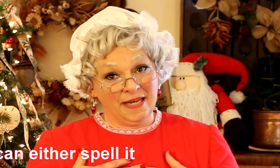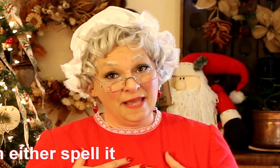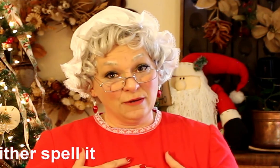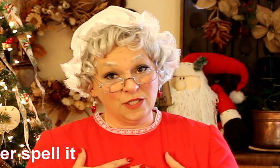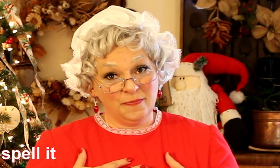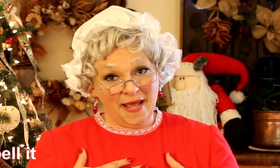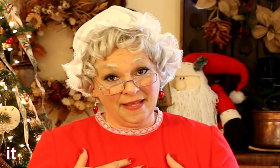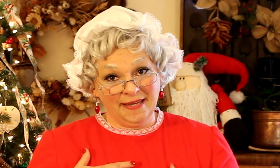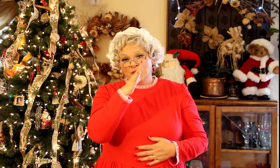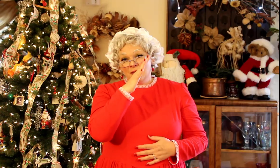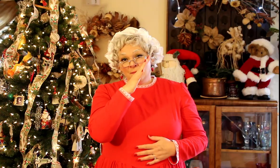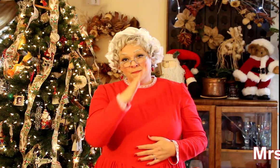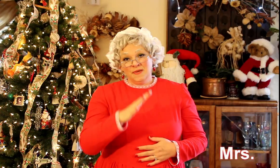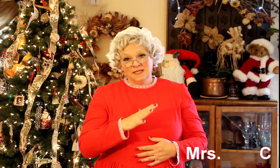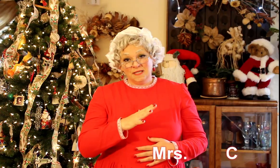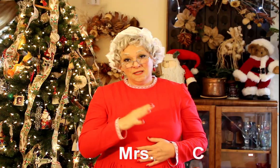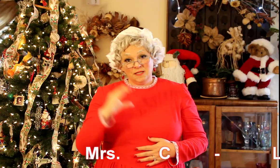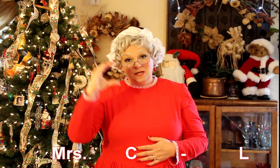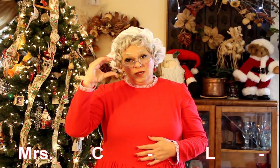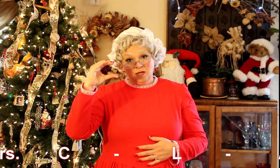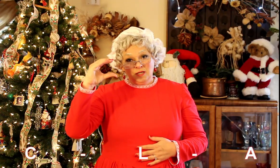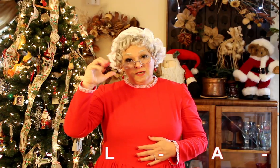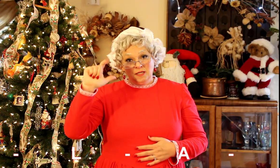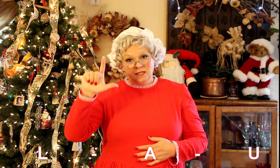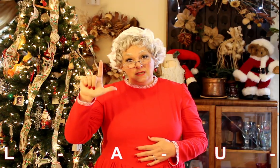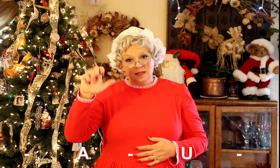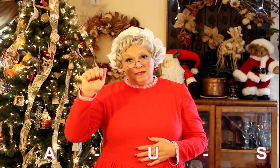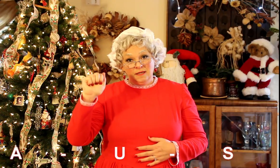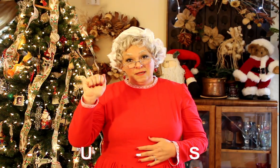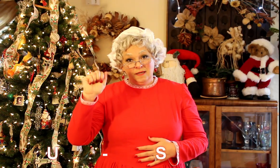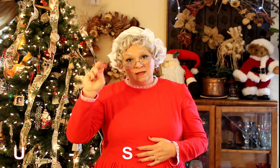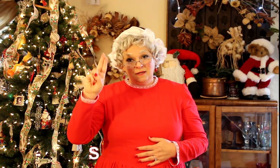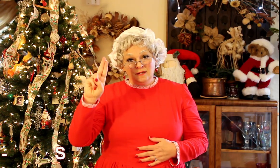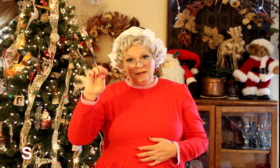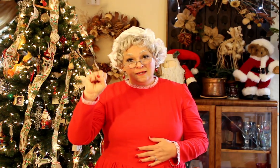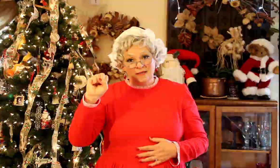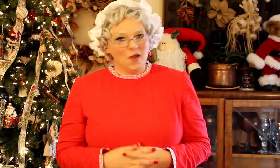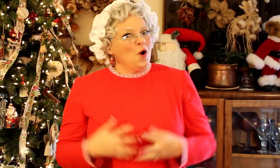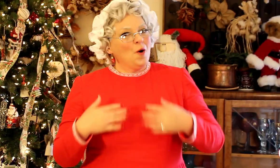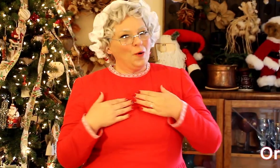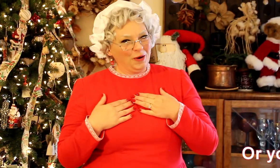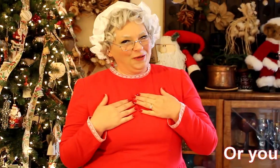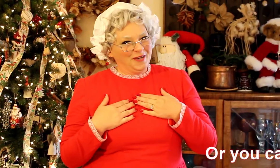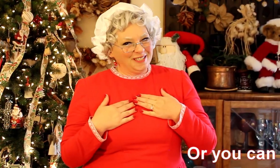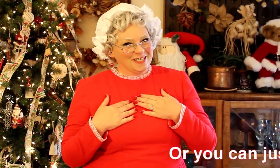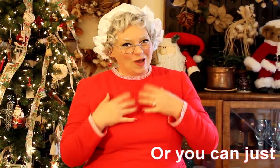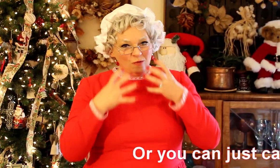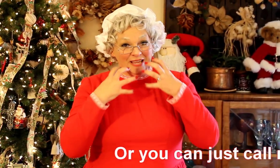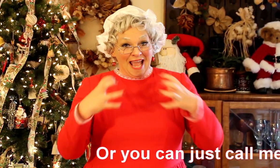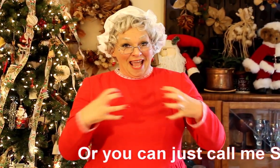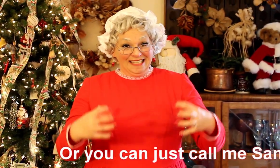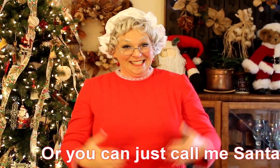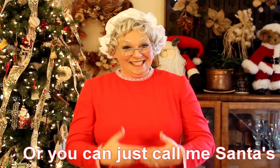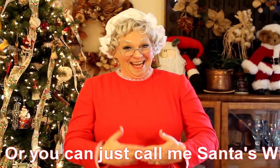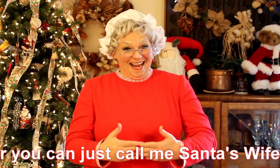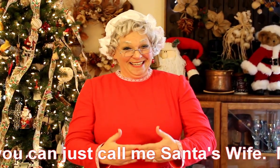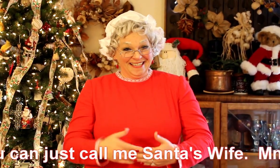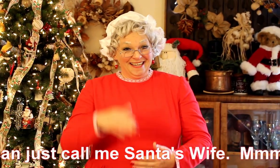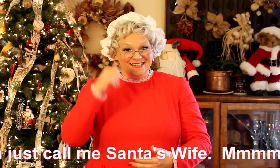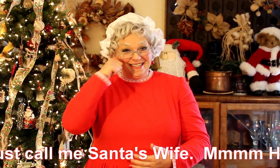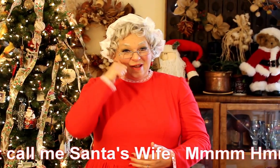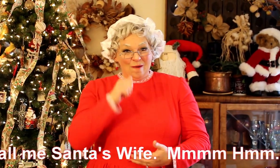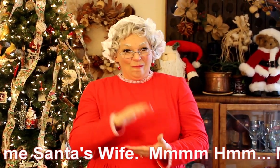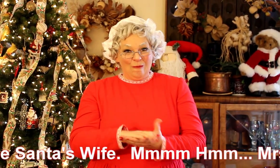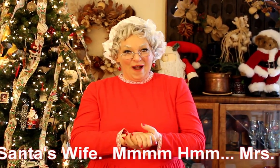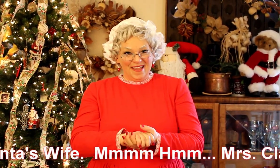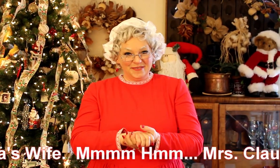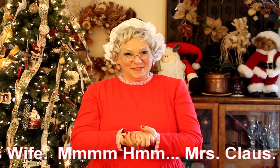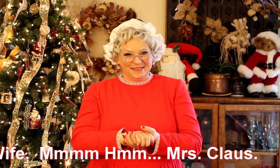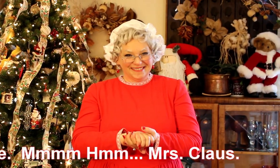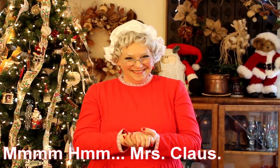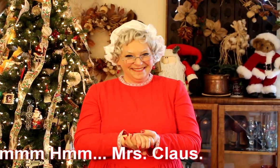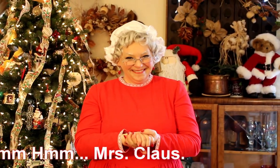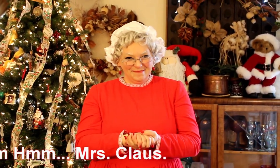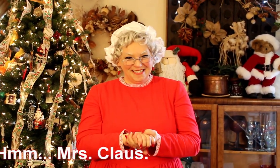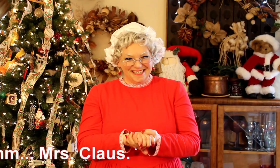either spell it Mrs. C L A U S or you can just call me Santa's wife. Mmmm Hmm... Mrs.